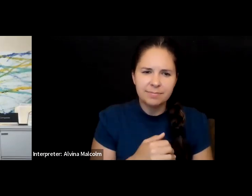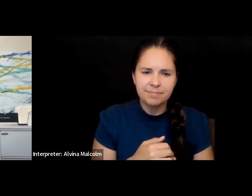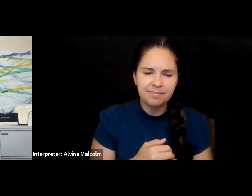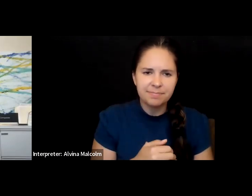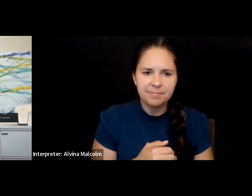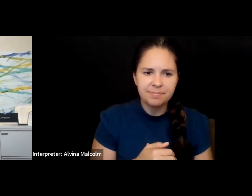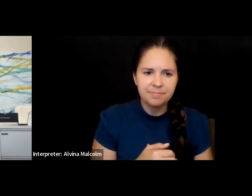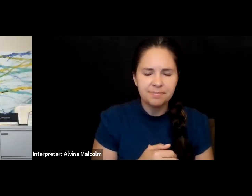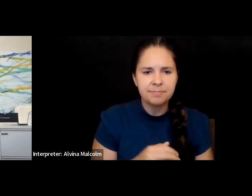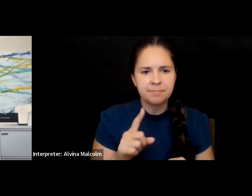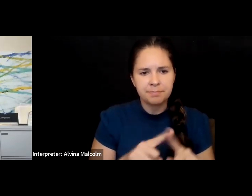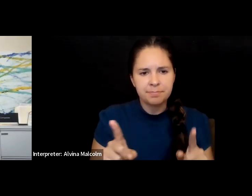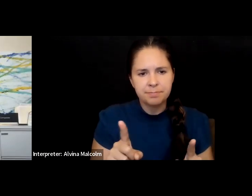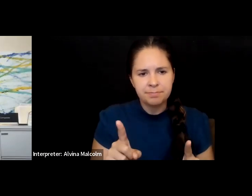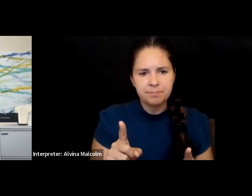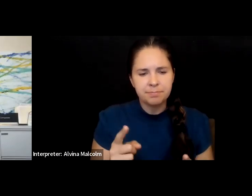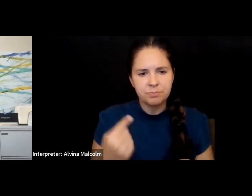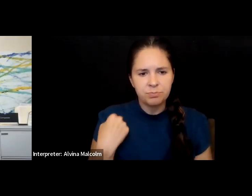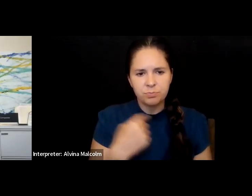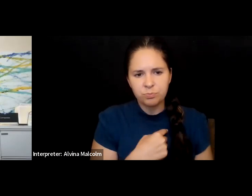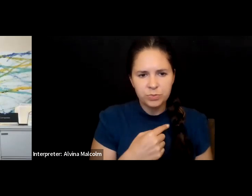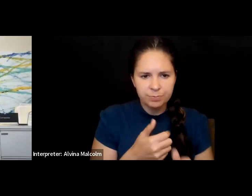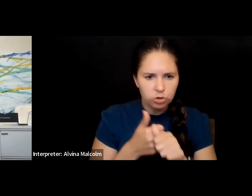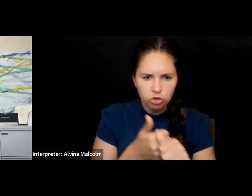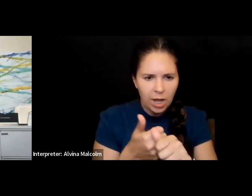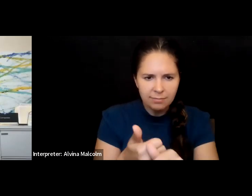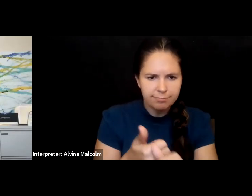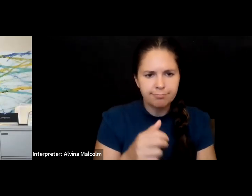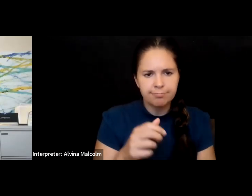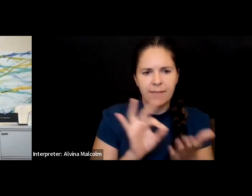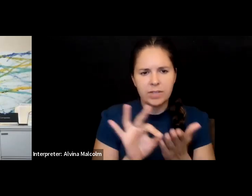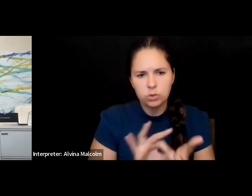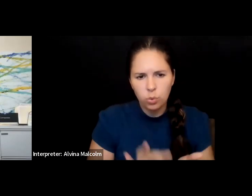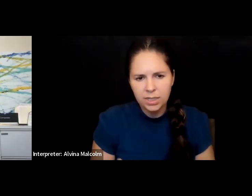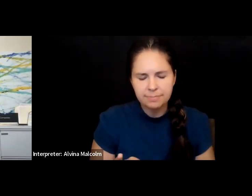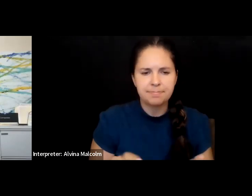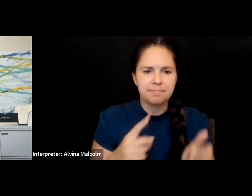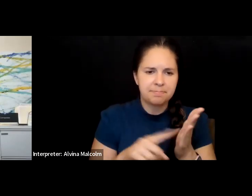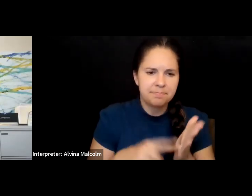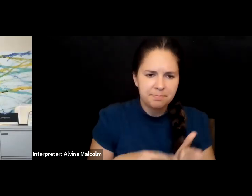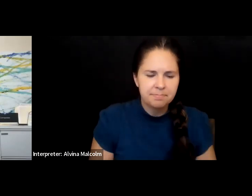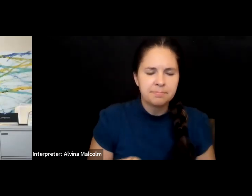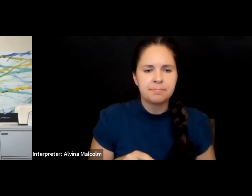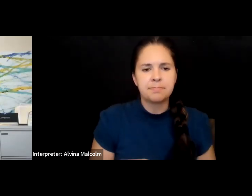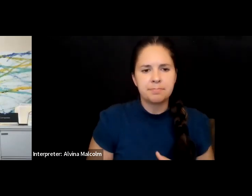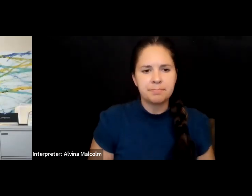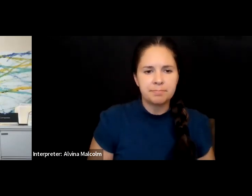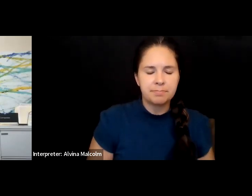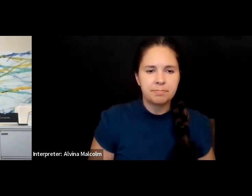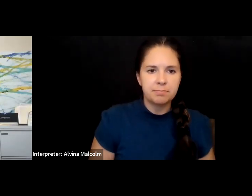closest communication box sent to Miami so that they would have it. So they're